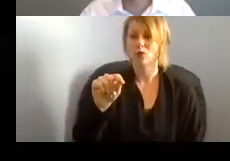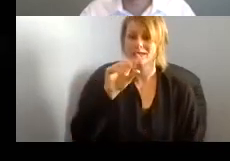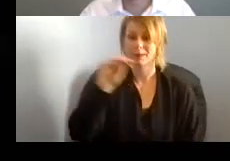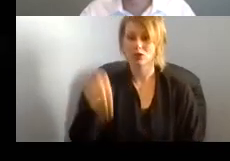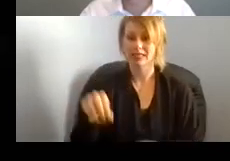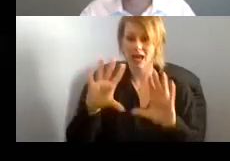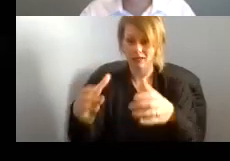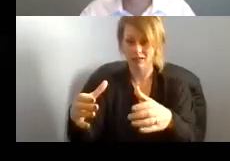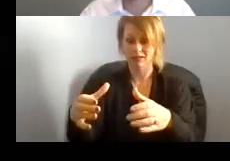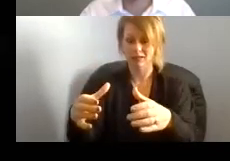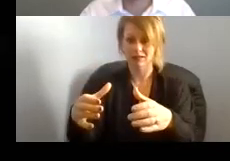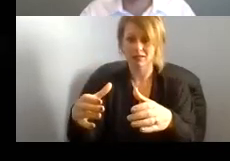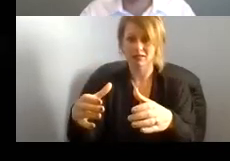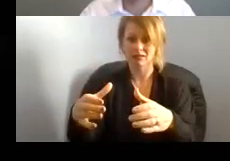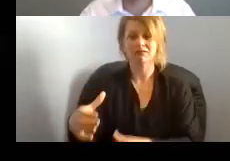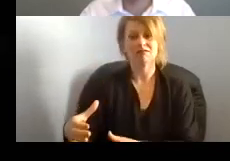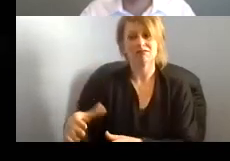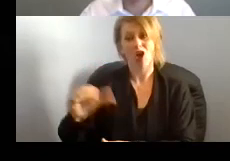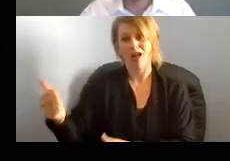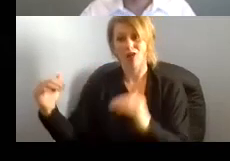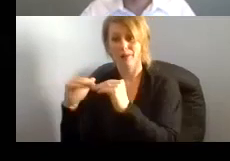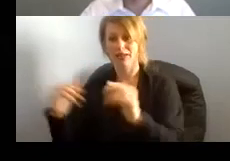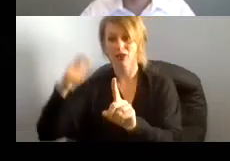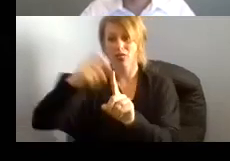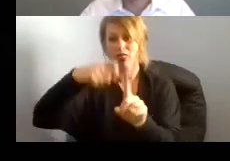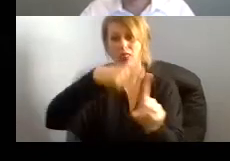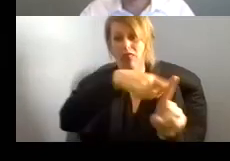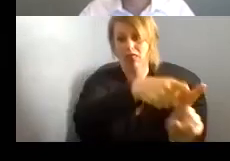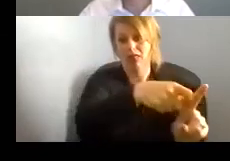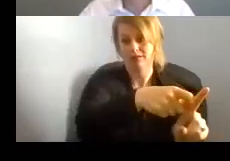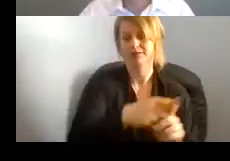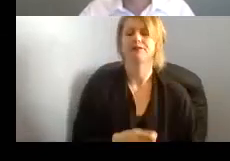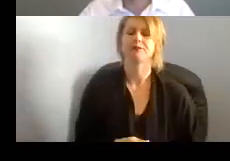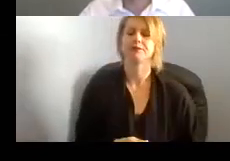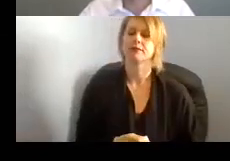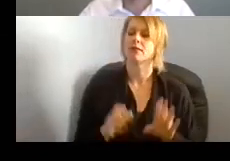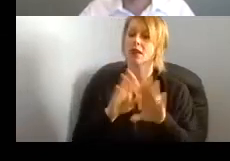direct, raw taunting about their loss. Peers may also distance themselves from the grieving child